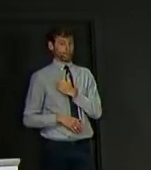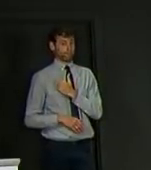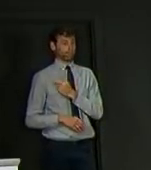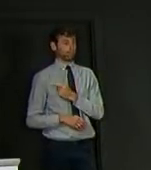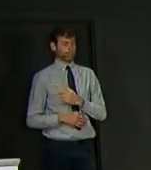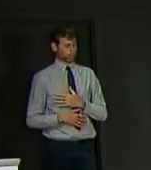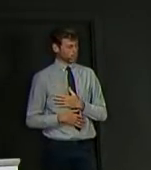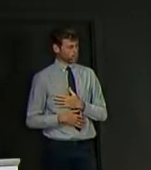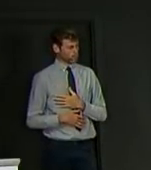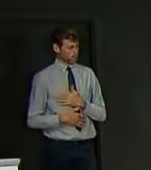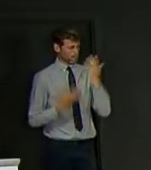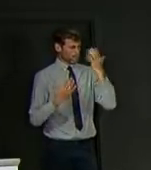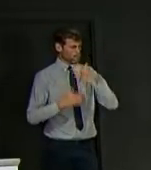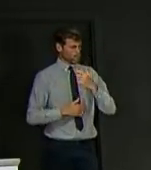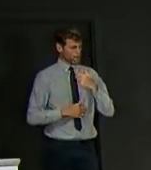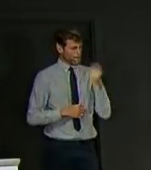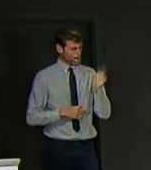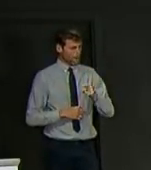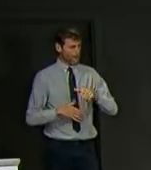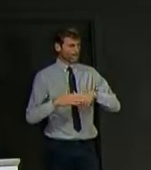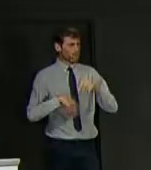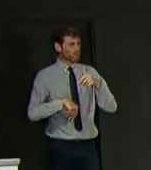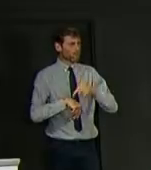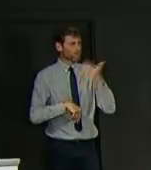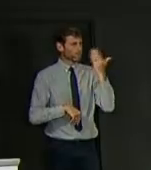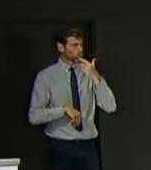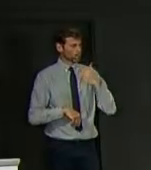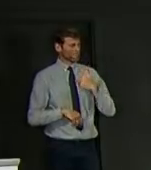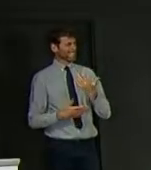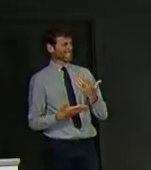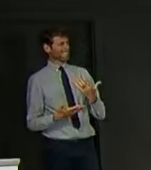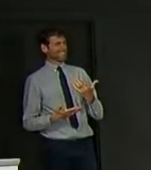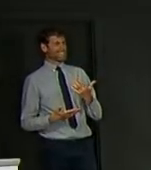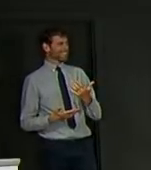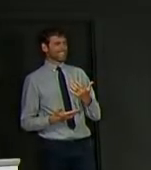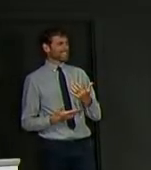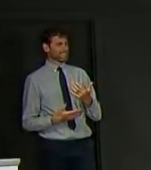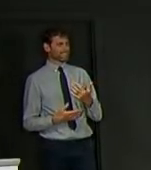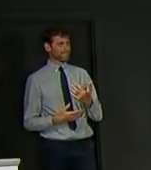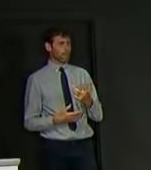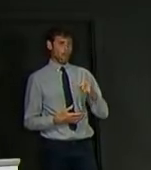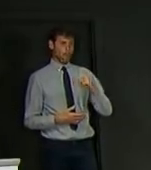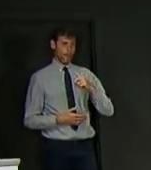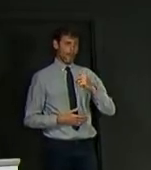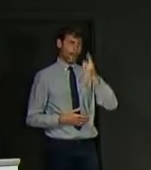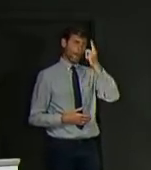of the issues that they've raised is the possibility that they'll be asked to mix with pupils with